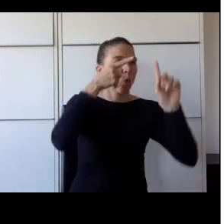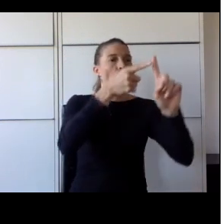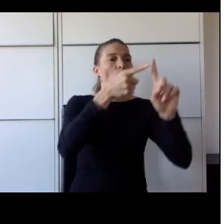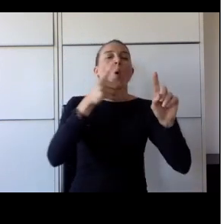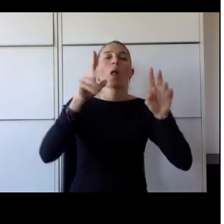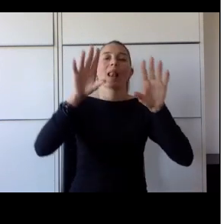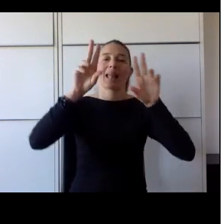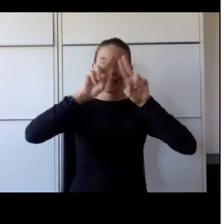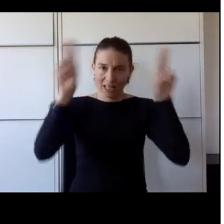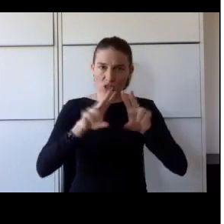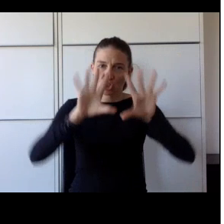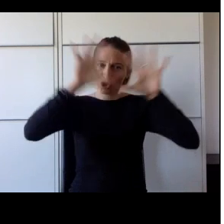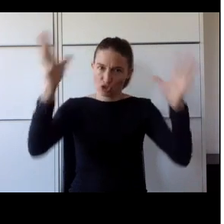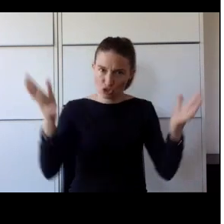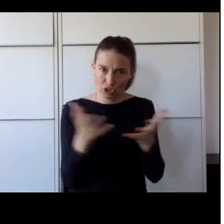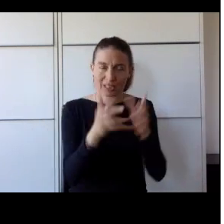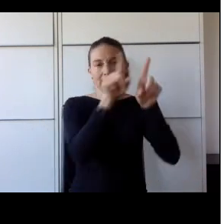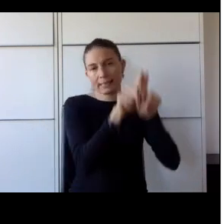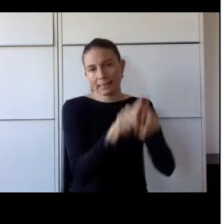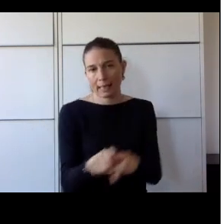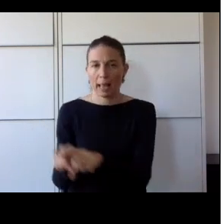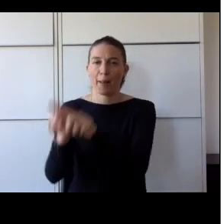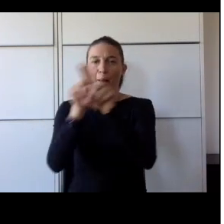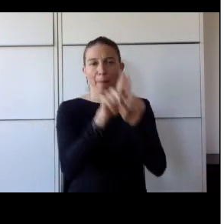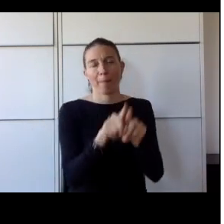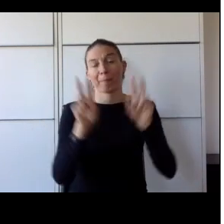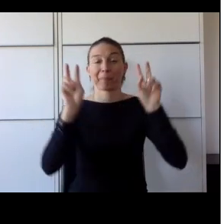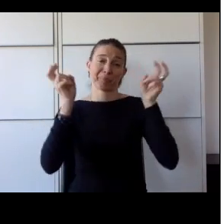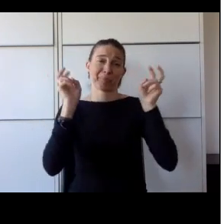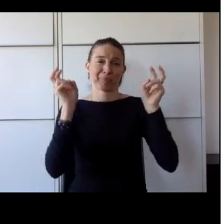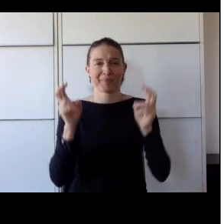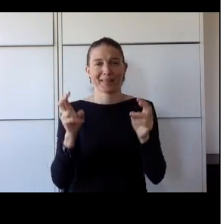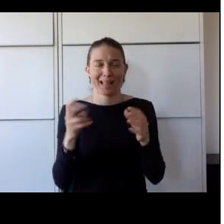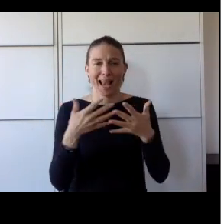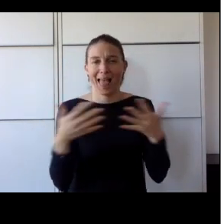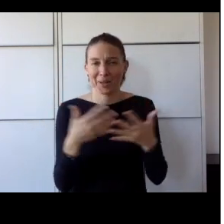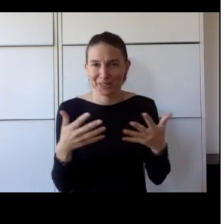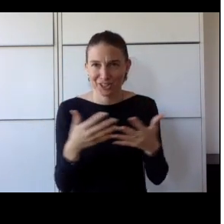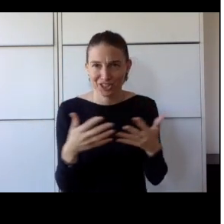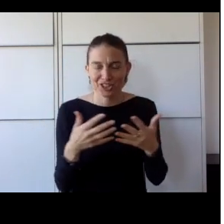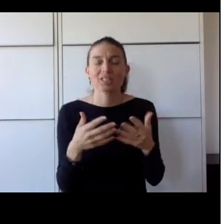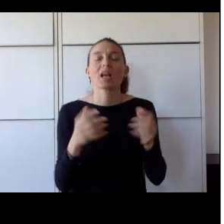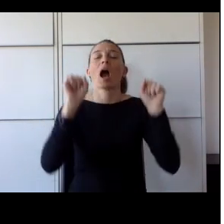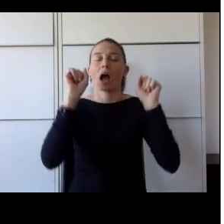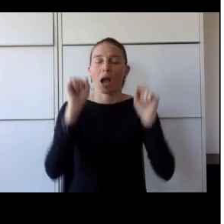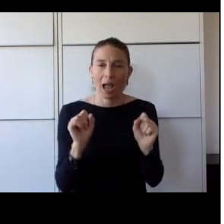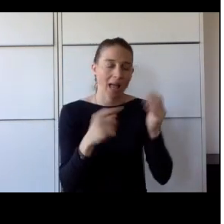we all use the same kind of language for technology to be able to communicate in a smoothly manner.